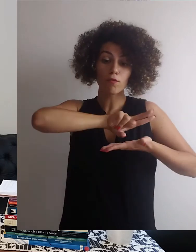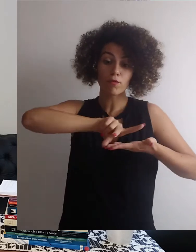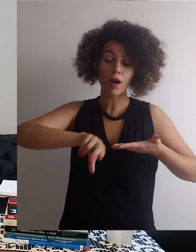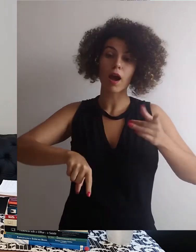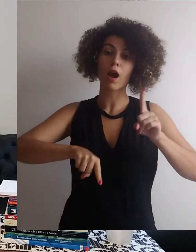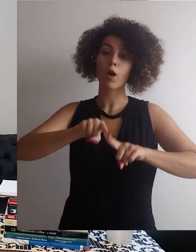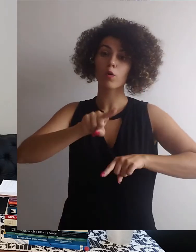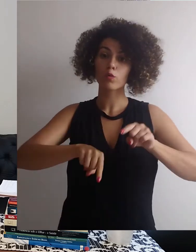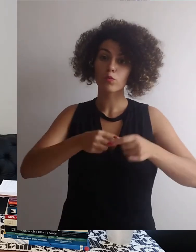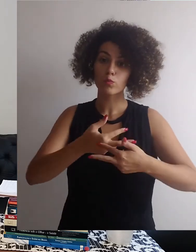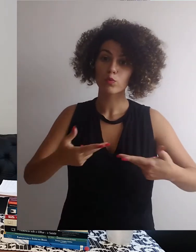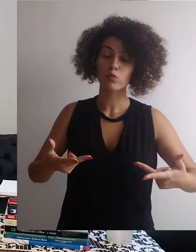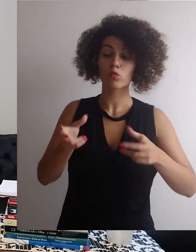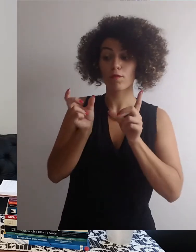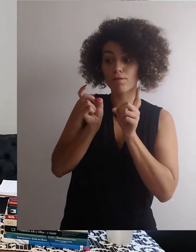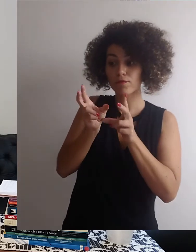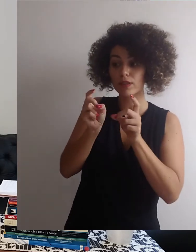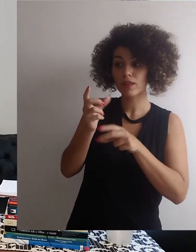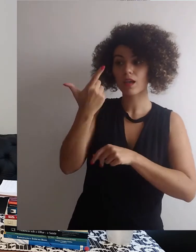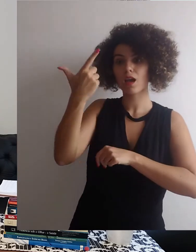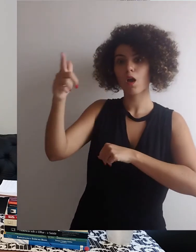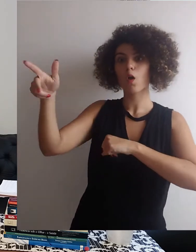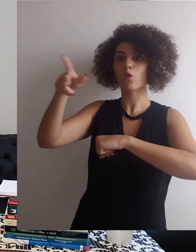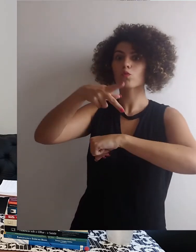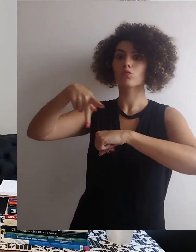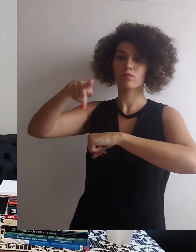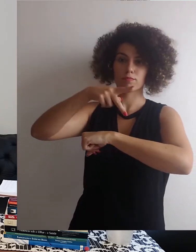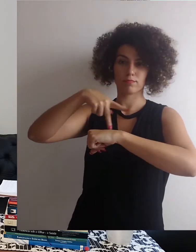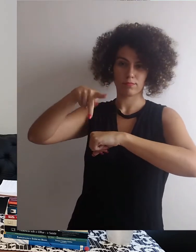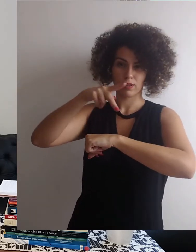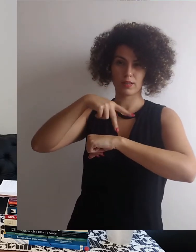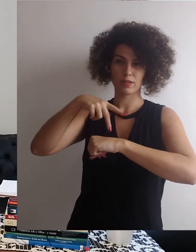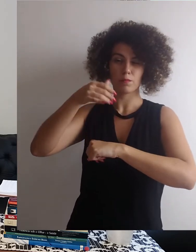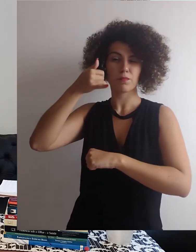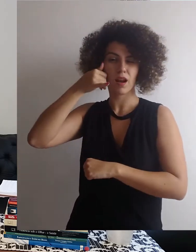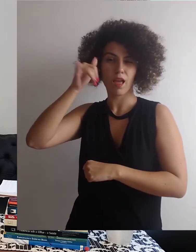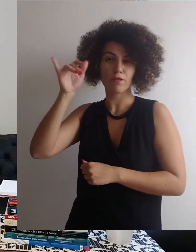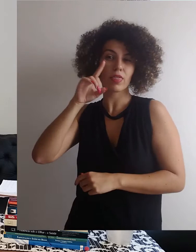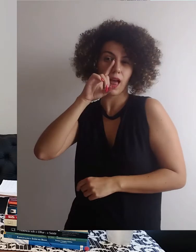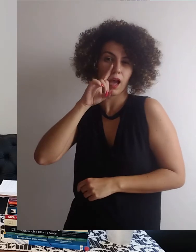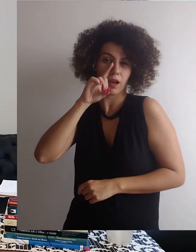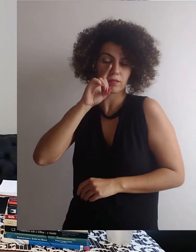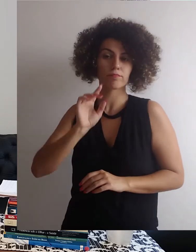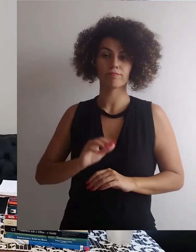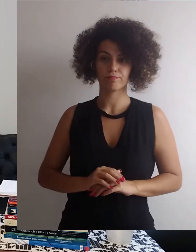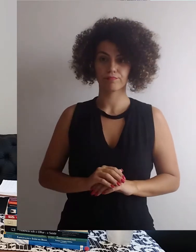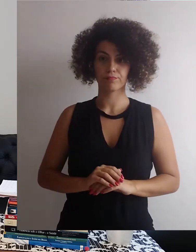the national economy to serve international spheres and become less susceptible to crises.